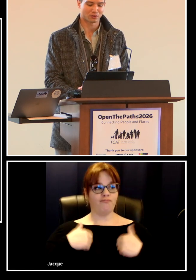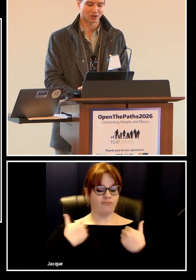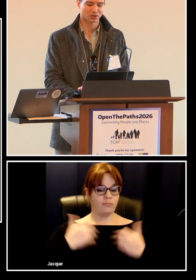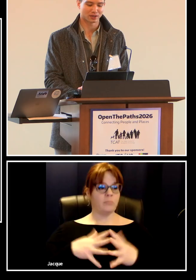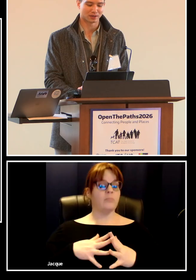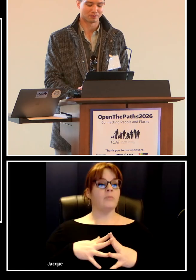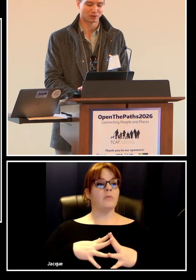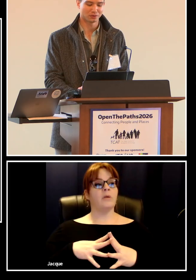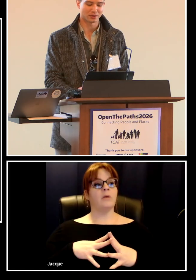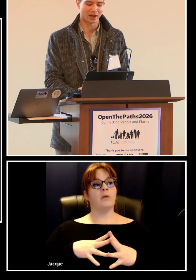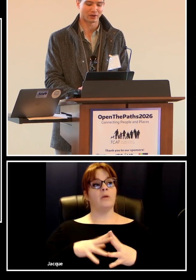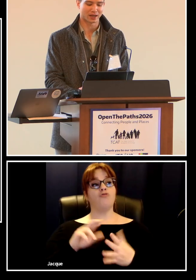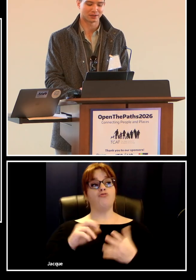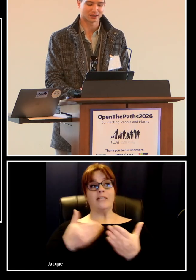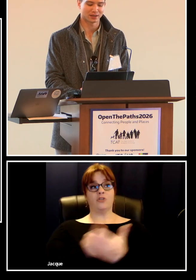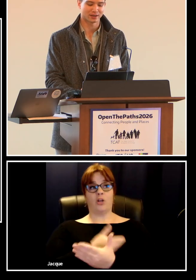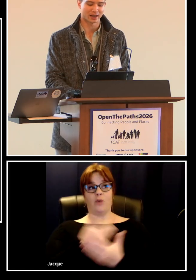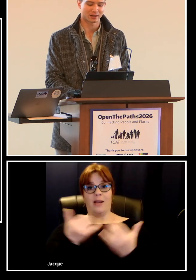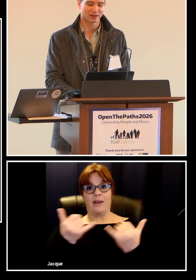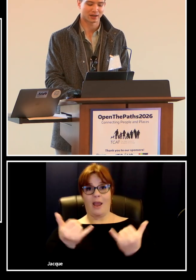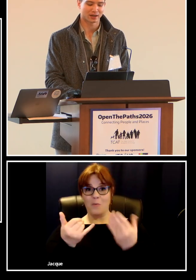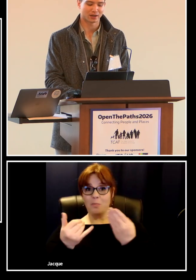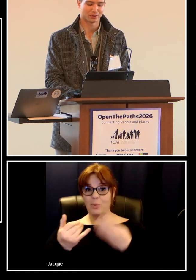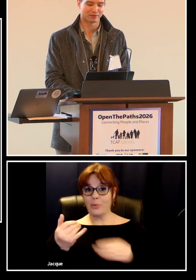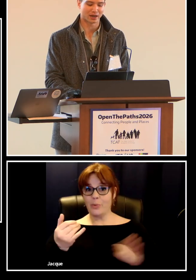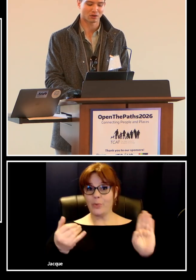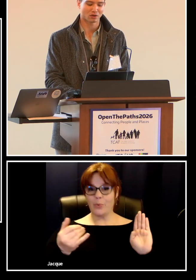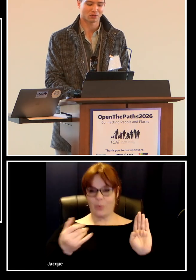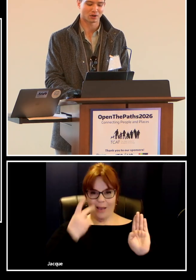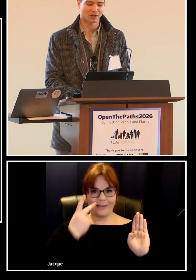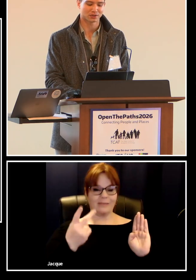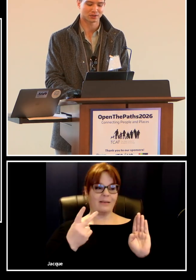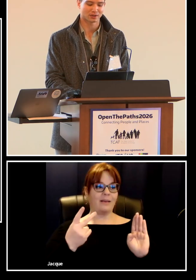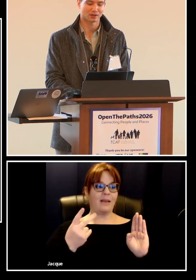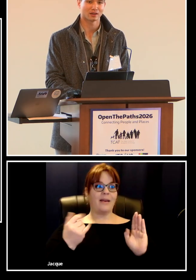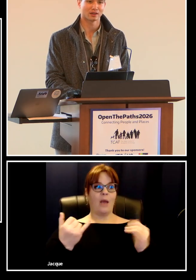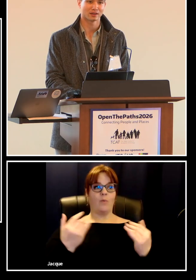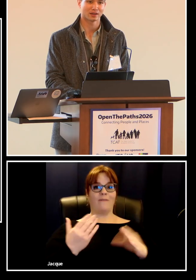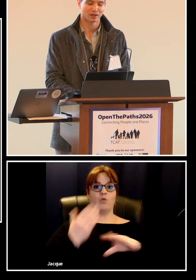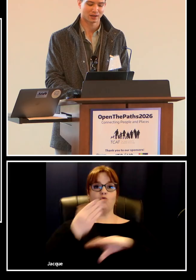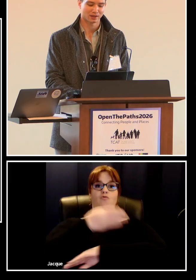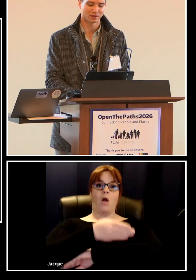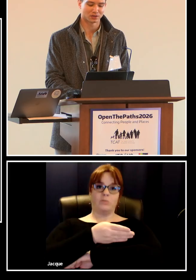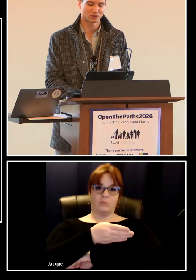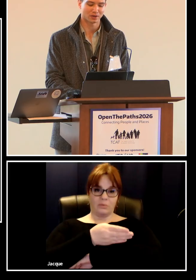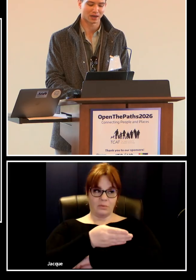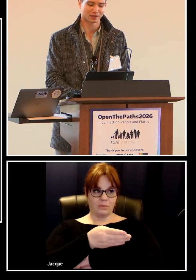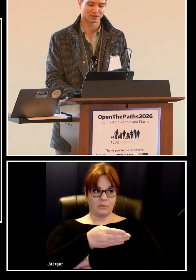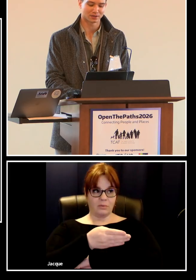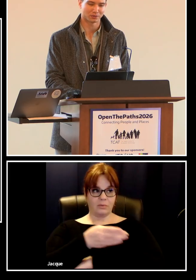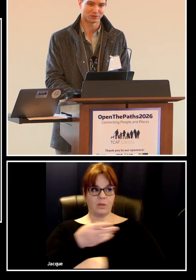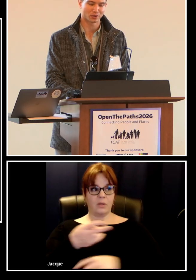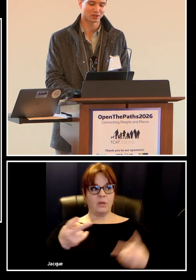that walkshed in blue, now I can see that we have now crossed the two islands. We've joined